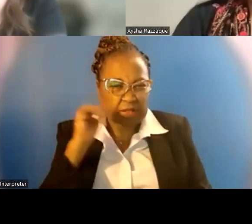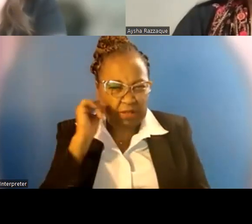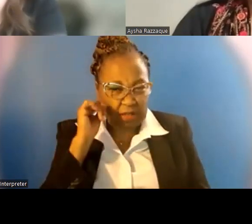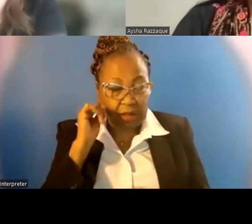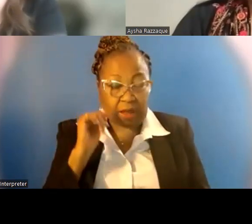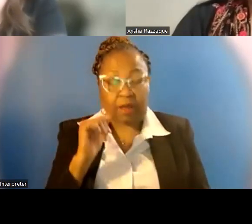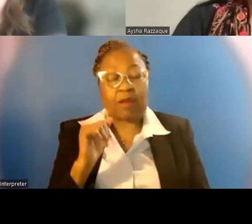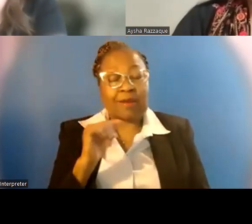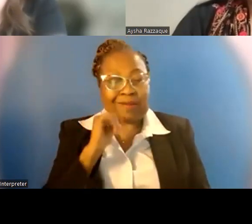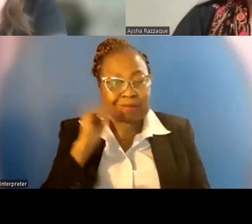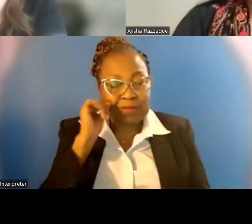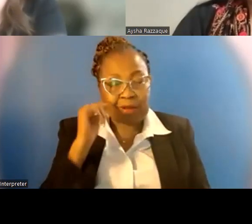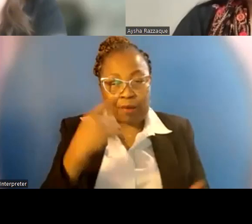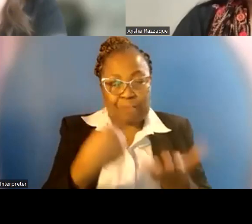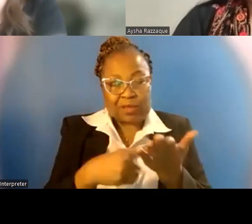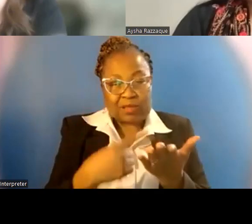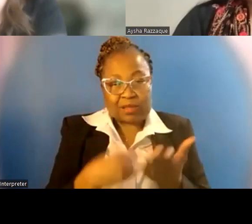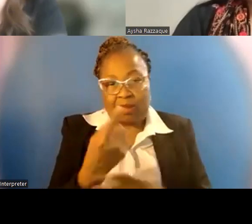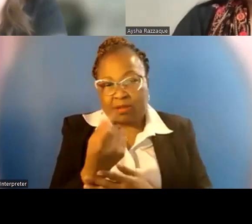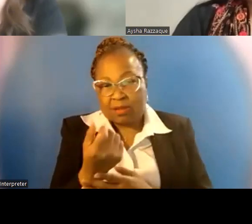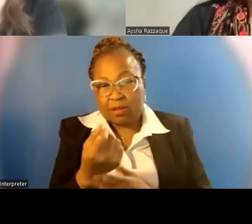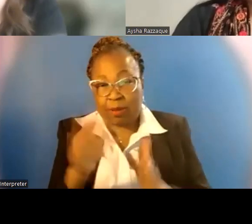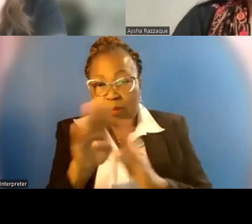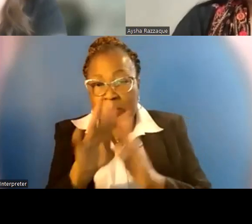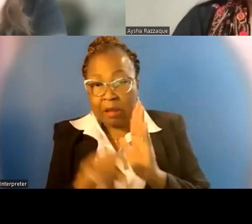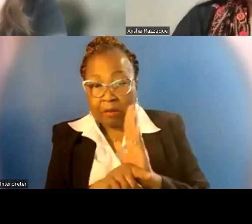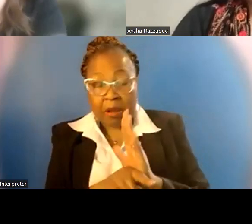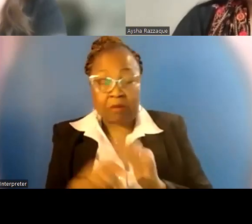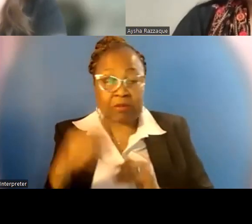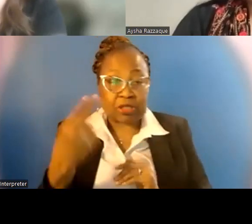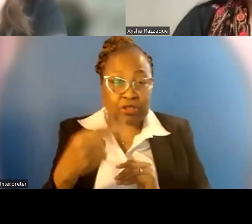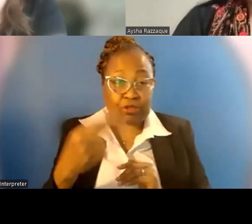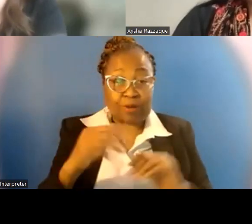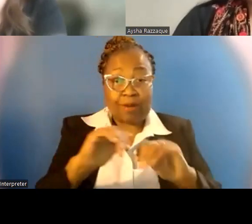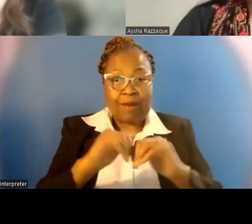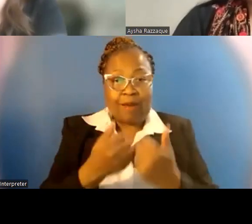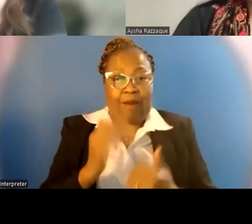of a background in history regarding how our cultural center